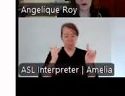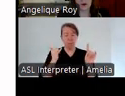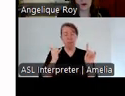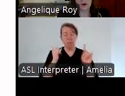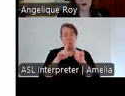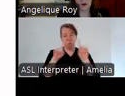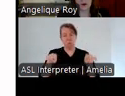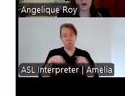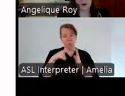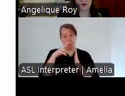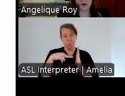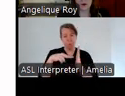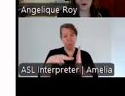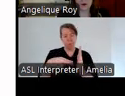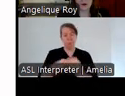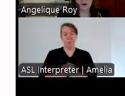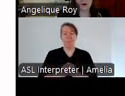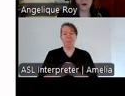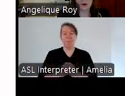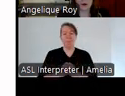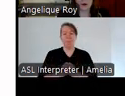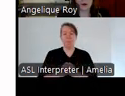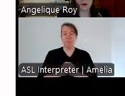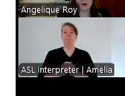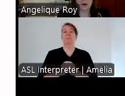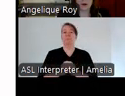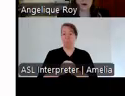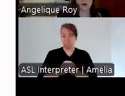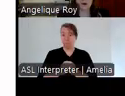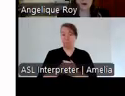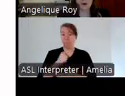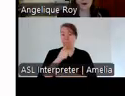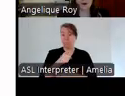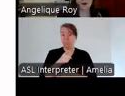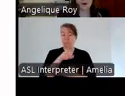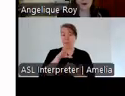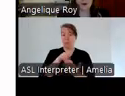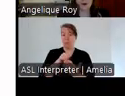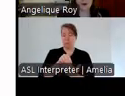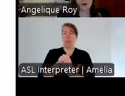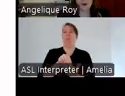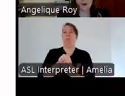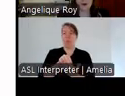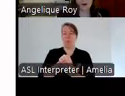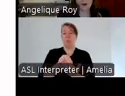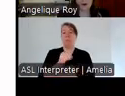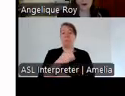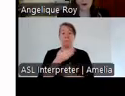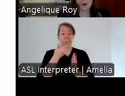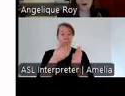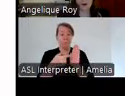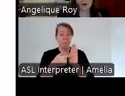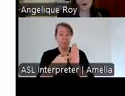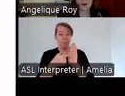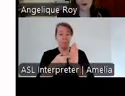so this was another learning moment for us that we want to share with you. i think this is an example where we may have relied too heavily on springshare's